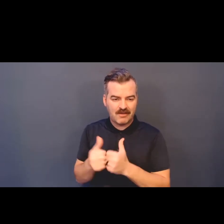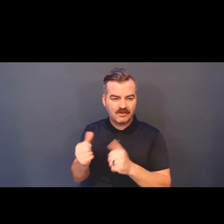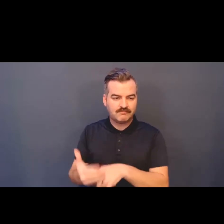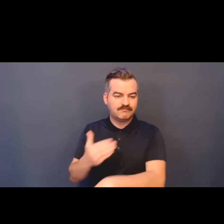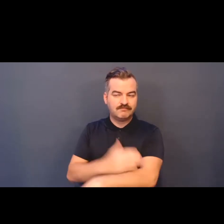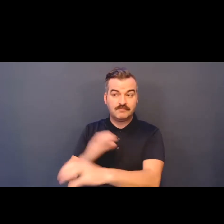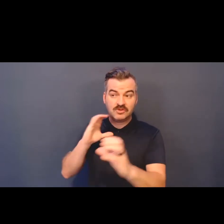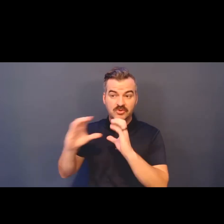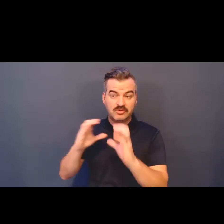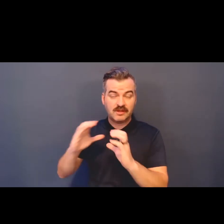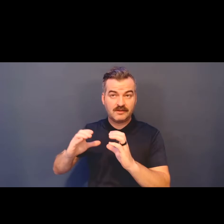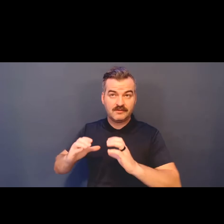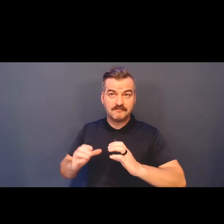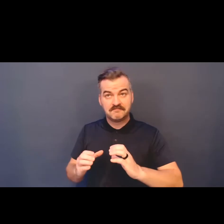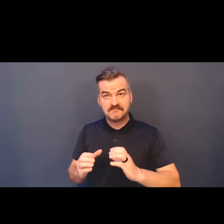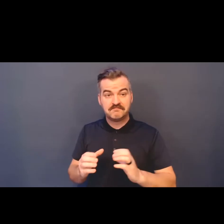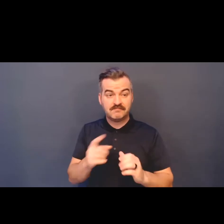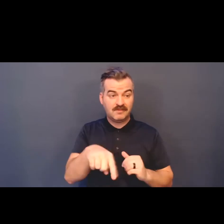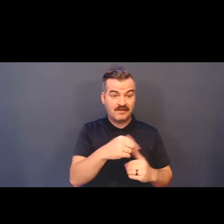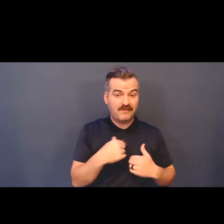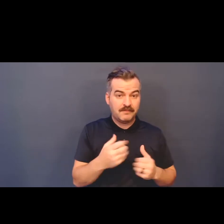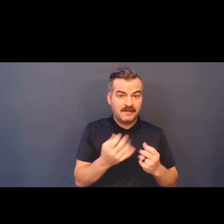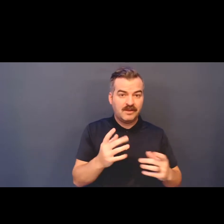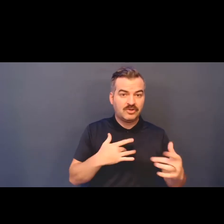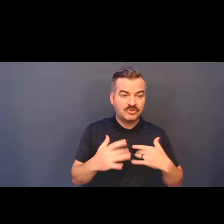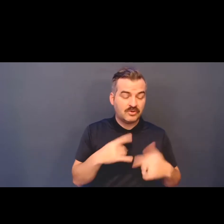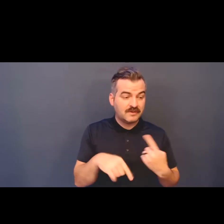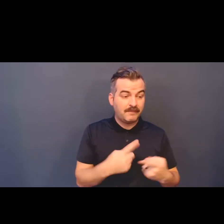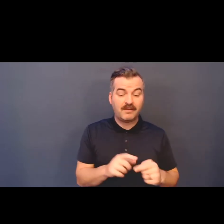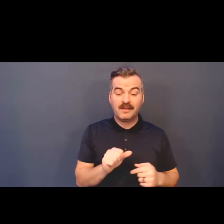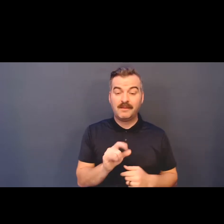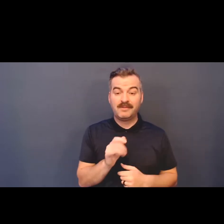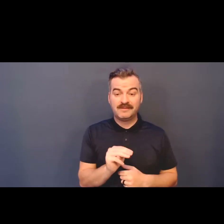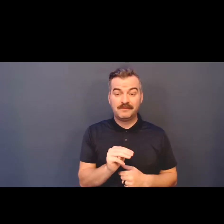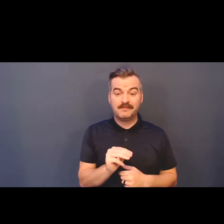concurrently assuage concerns of implicit able ism is the physical presence of a person